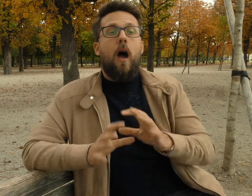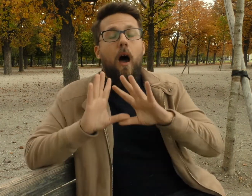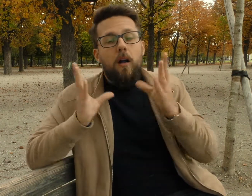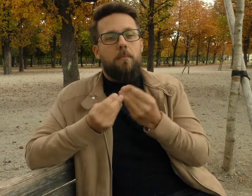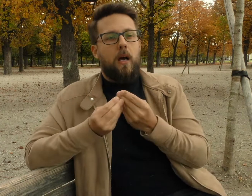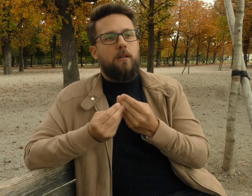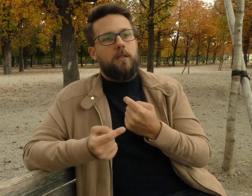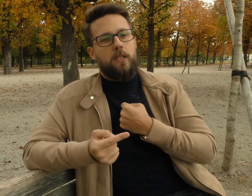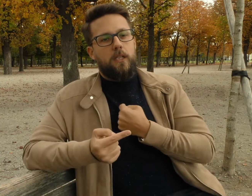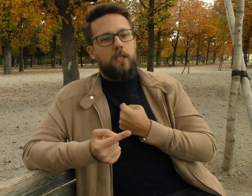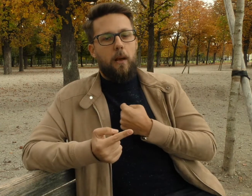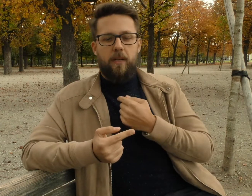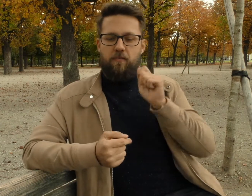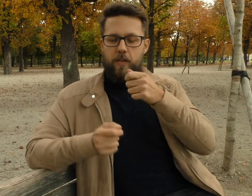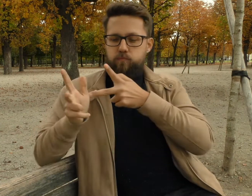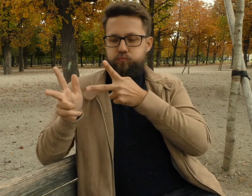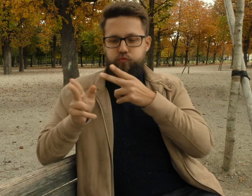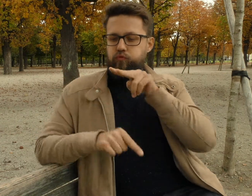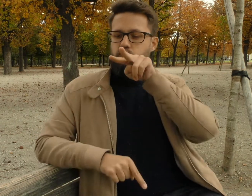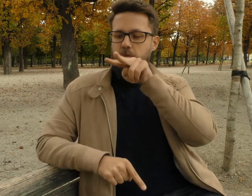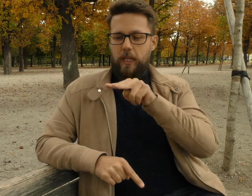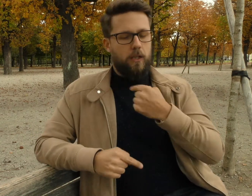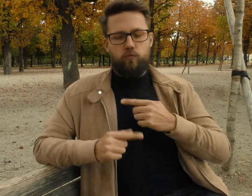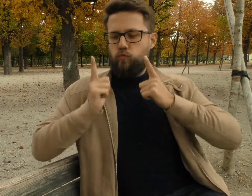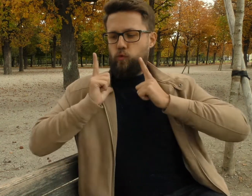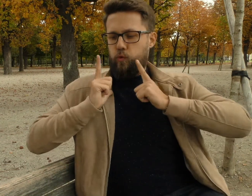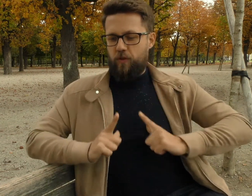In general, I have edited the film and I must say I am satisfied.